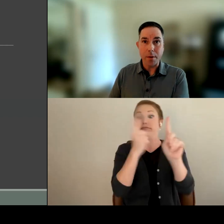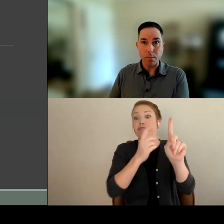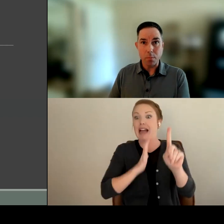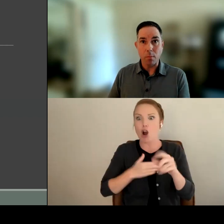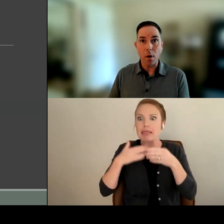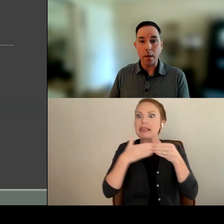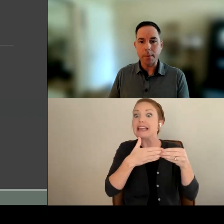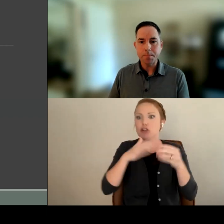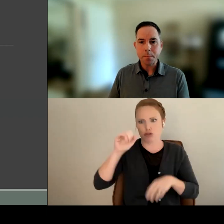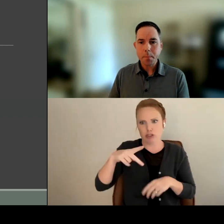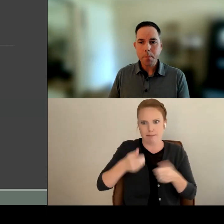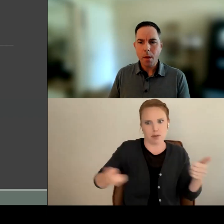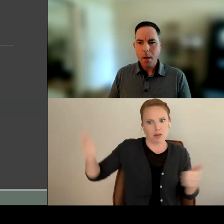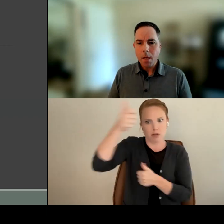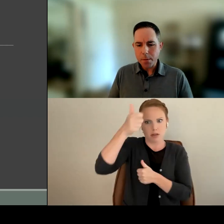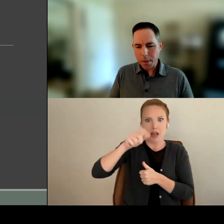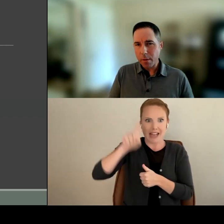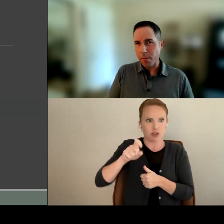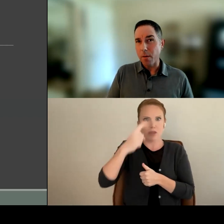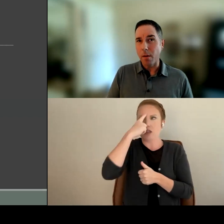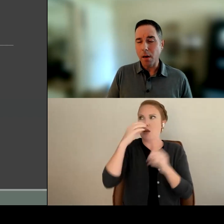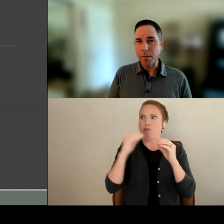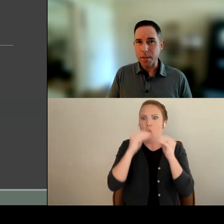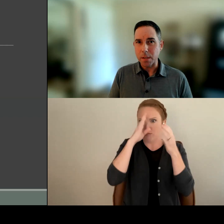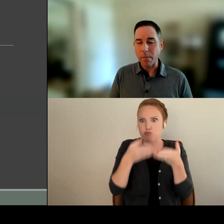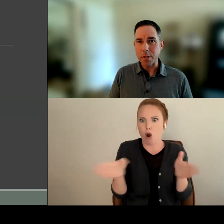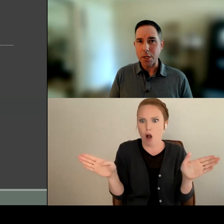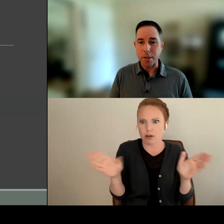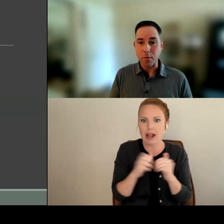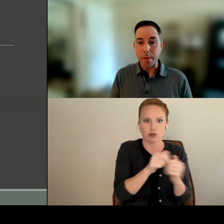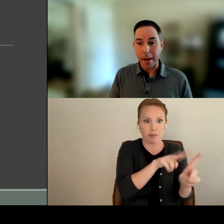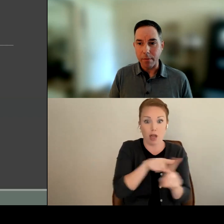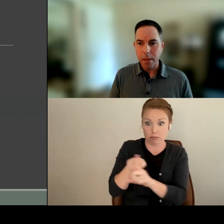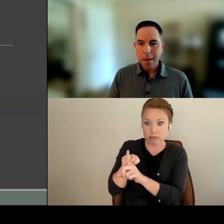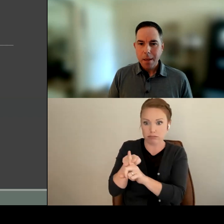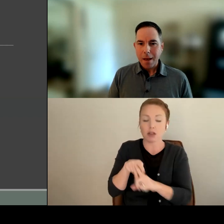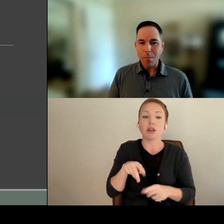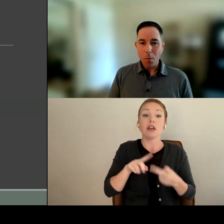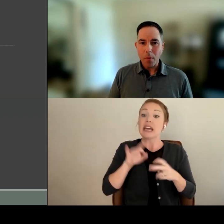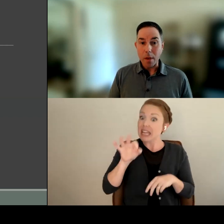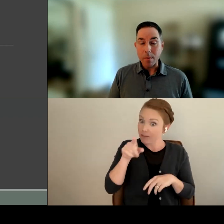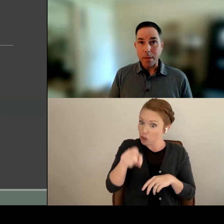at this much more broadly. If you're a little bit further along and this is a conversation you've been having, I'm hopeful that maybe